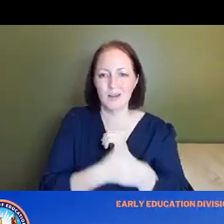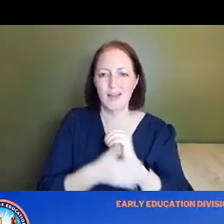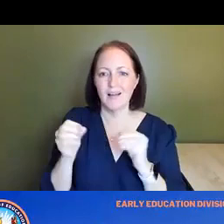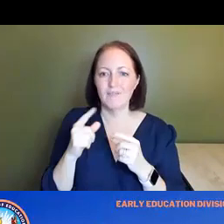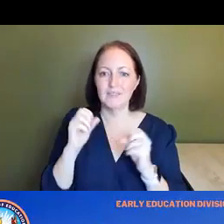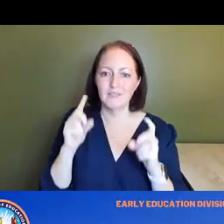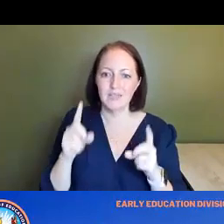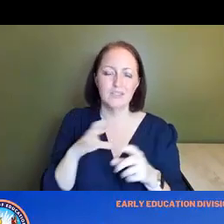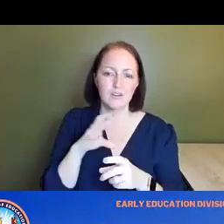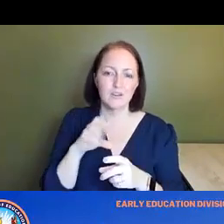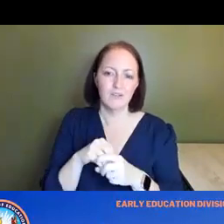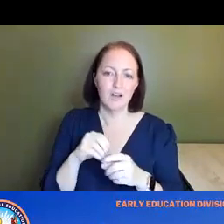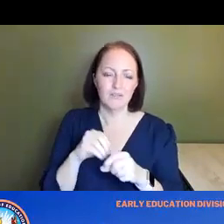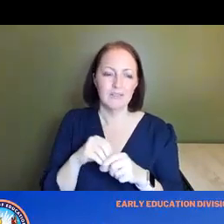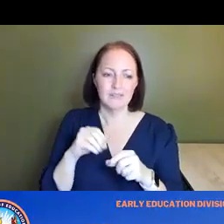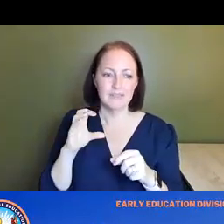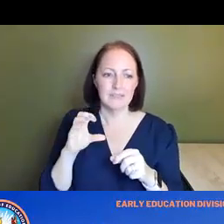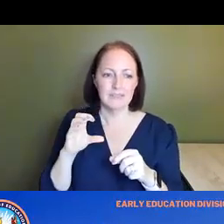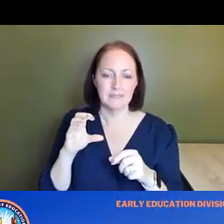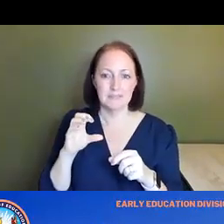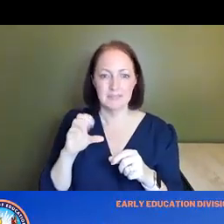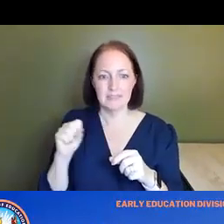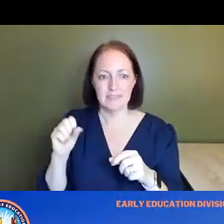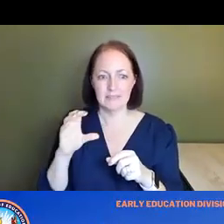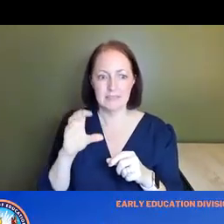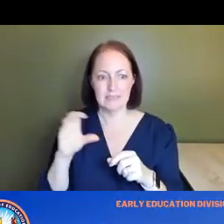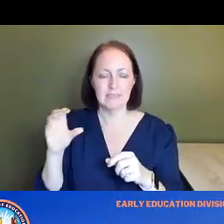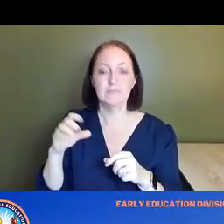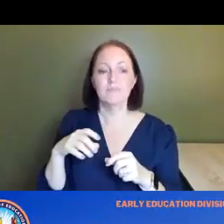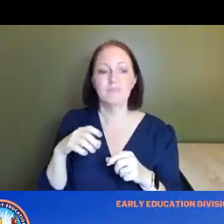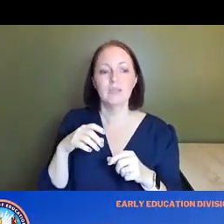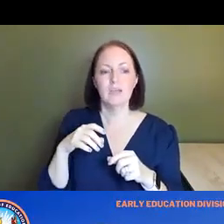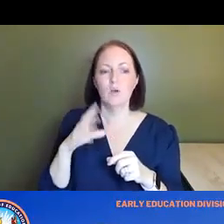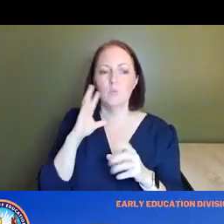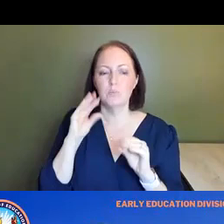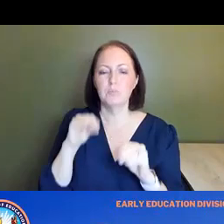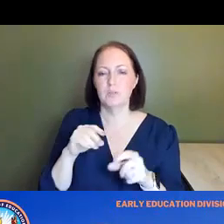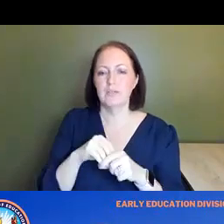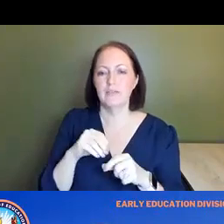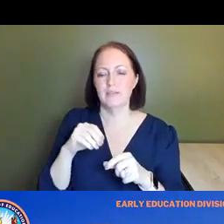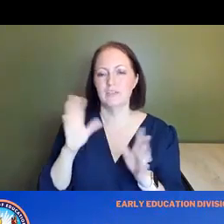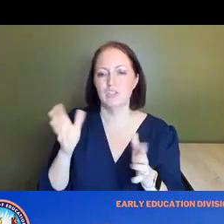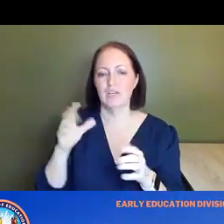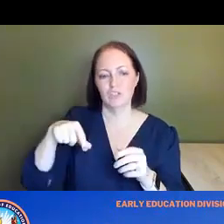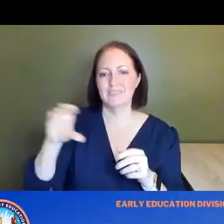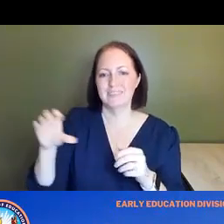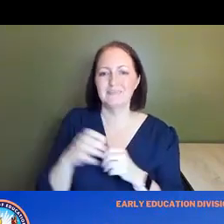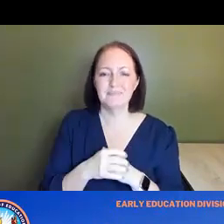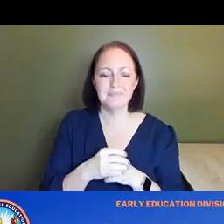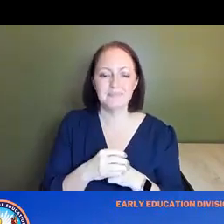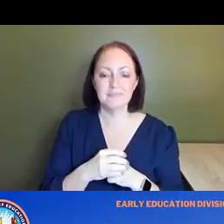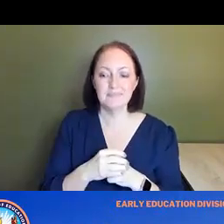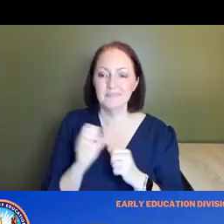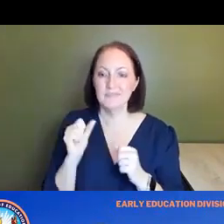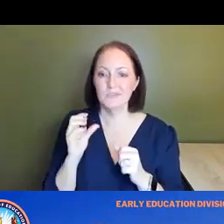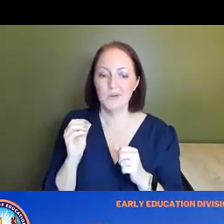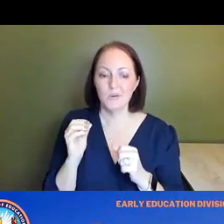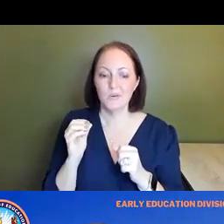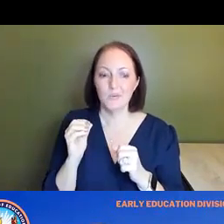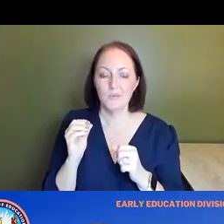are involved in QCC and we'll put some links in the chat on this for you. So as we look